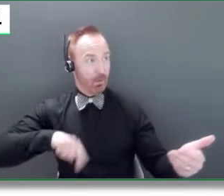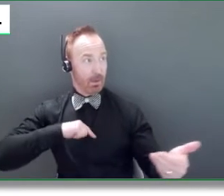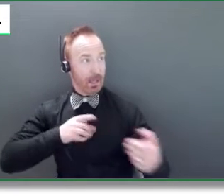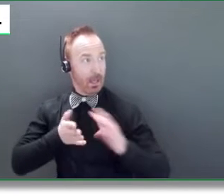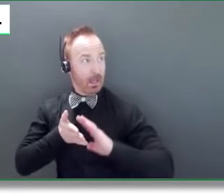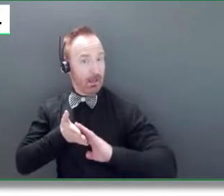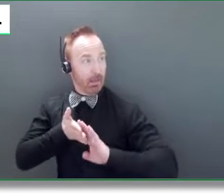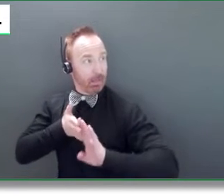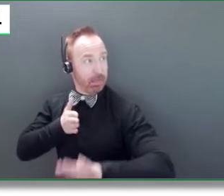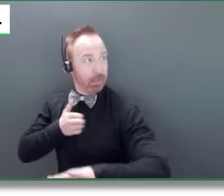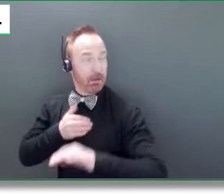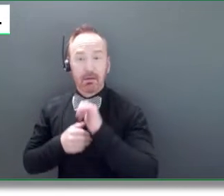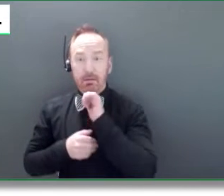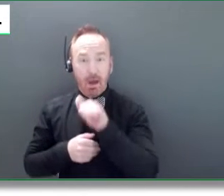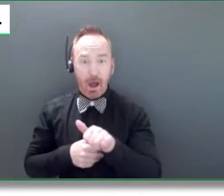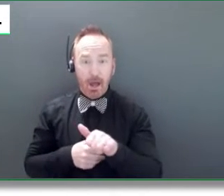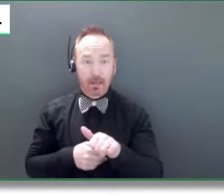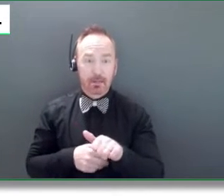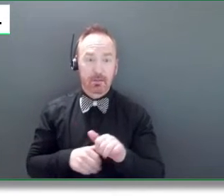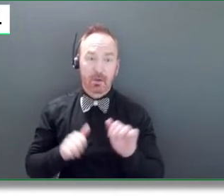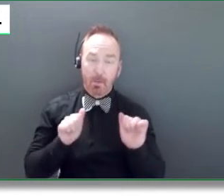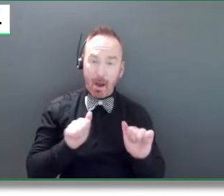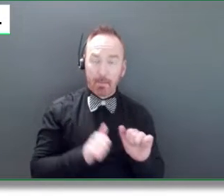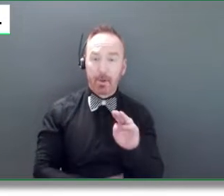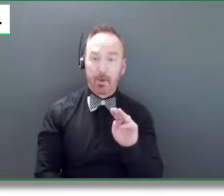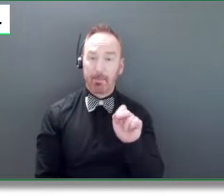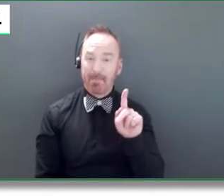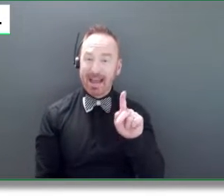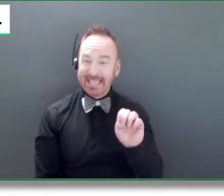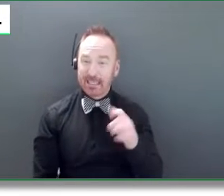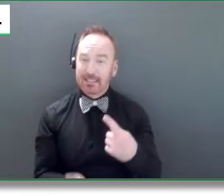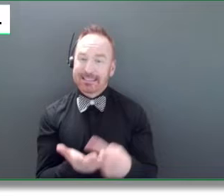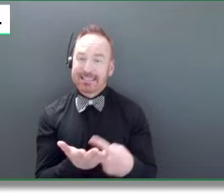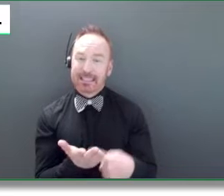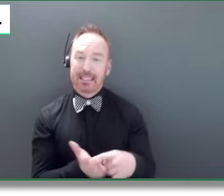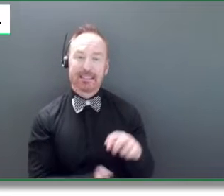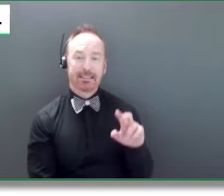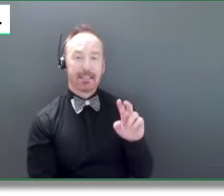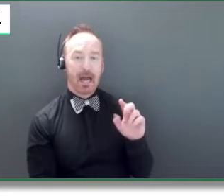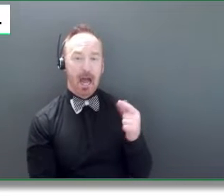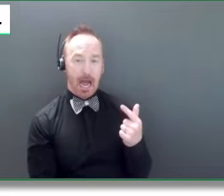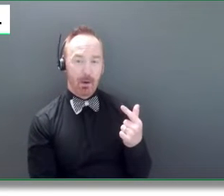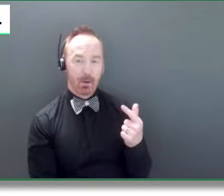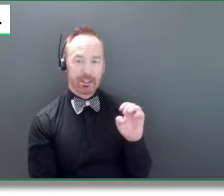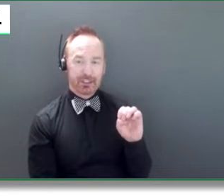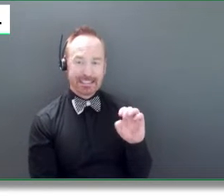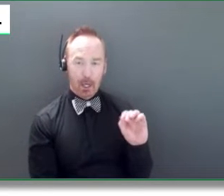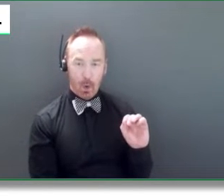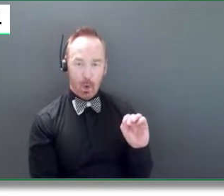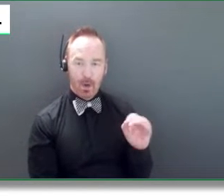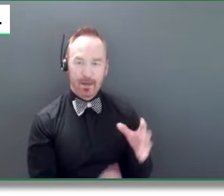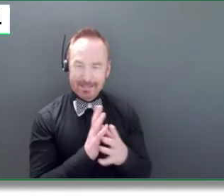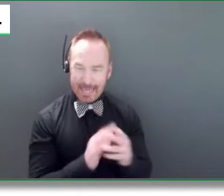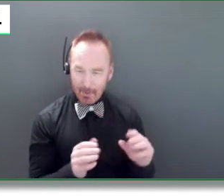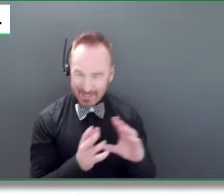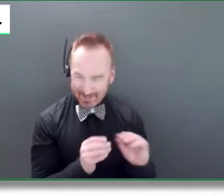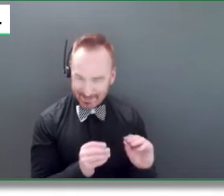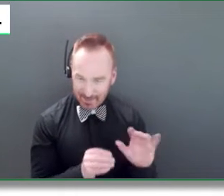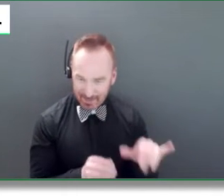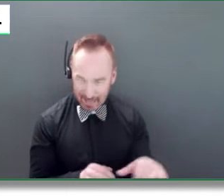like the geo-narratives that Mike brought up. Yeah. Number four: we need better washrooms. I